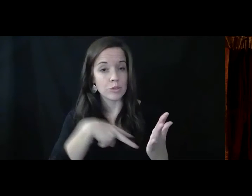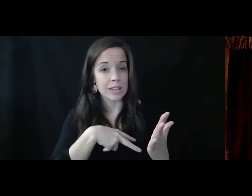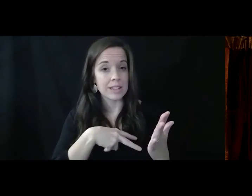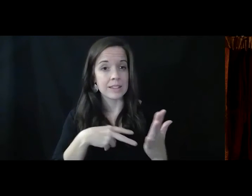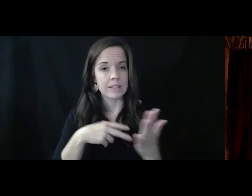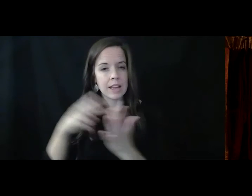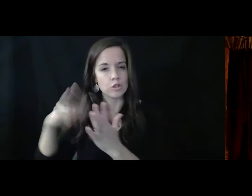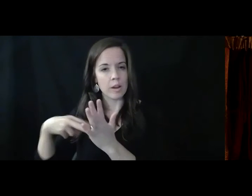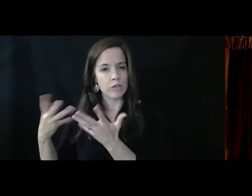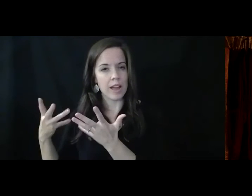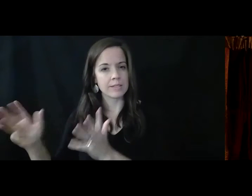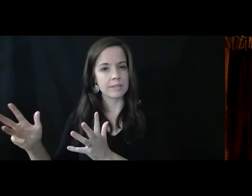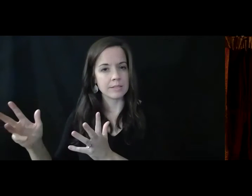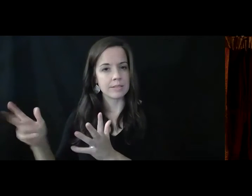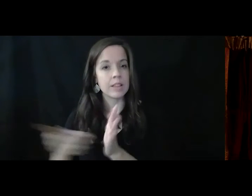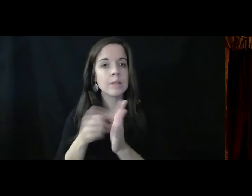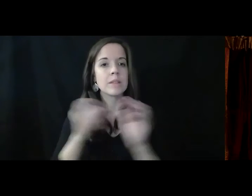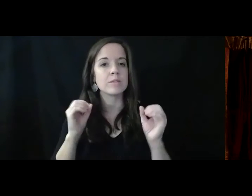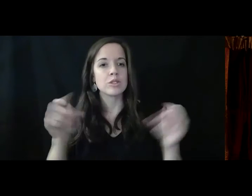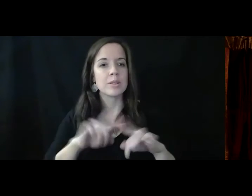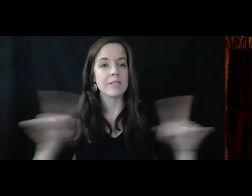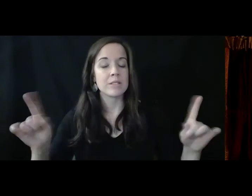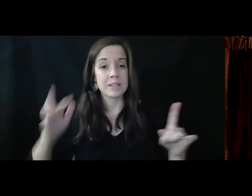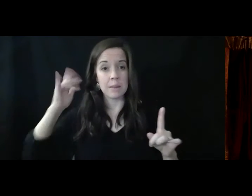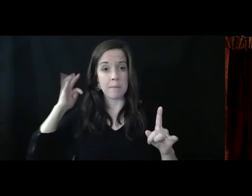Sometimes there’s no difference between the past and present except for the